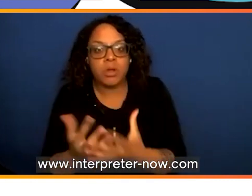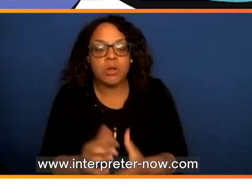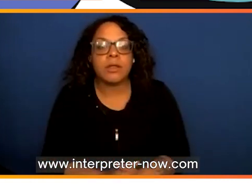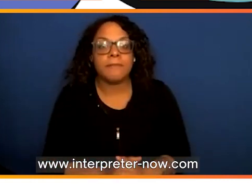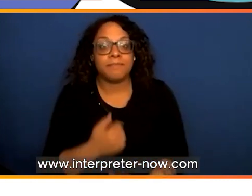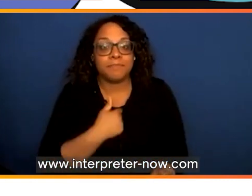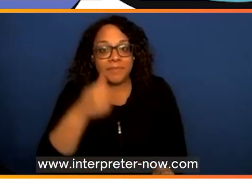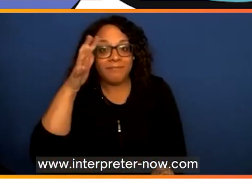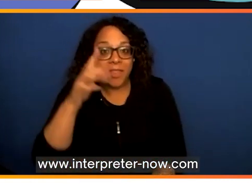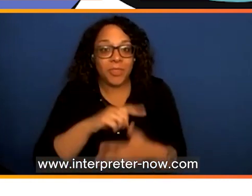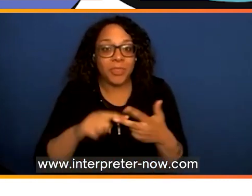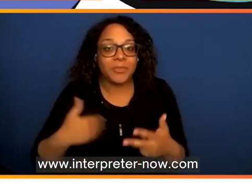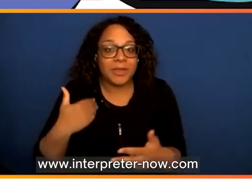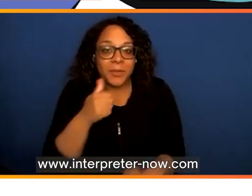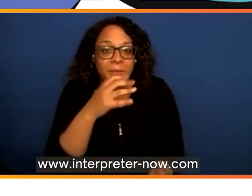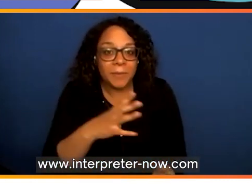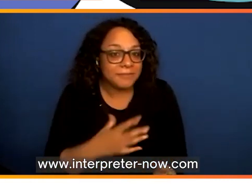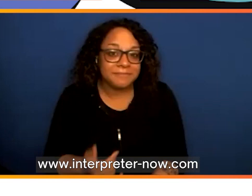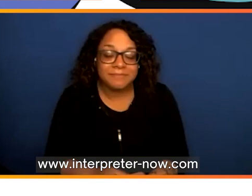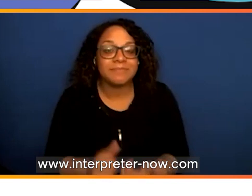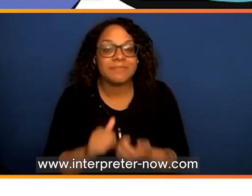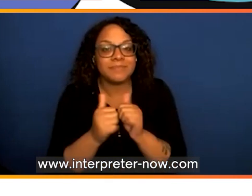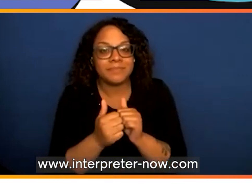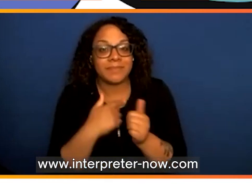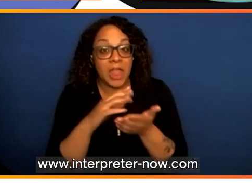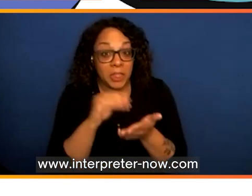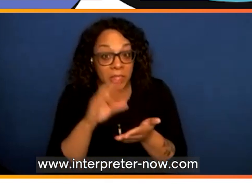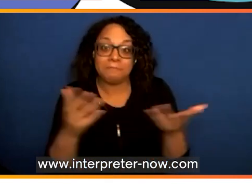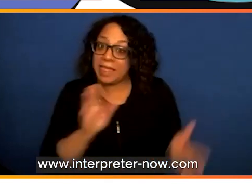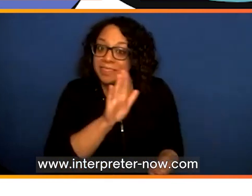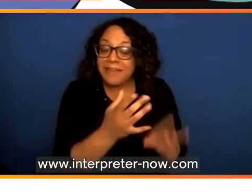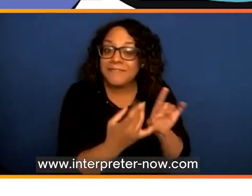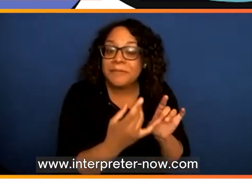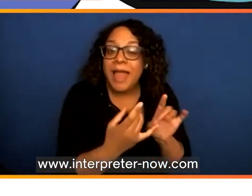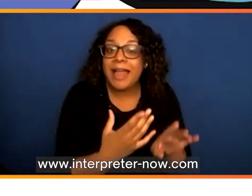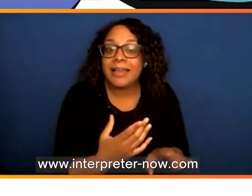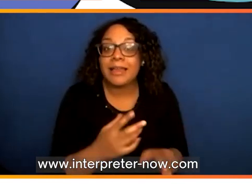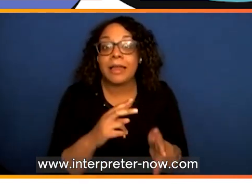I am a father of three young women. However, I've learned feedback. That just because I